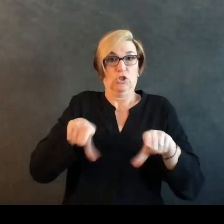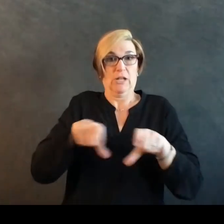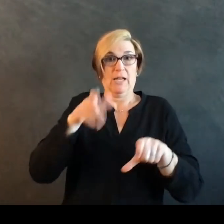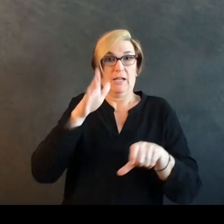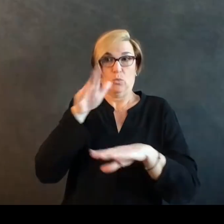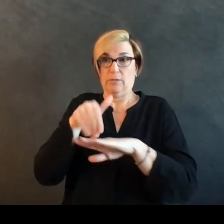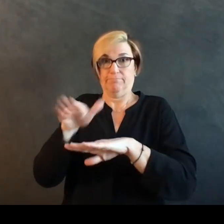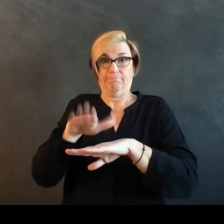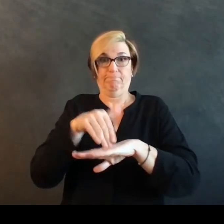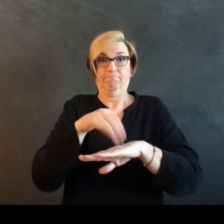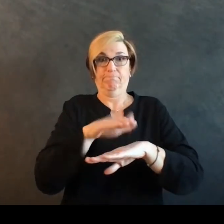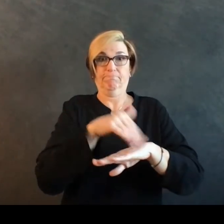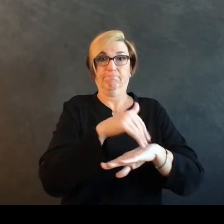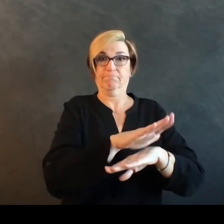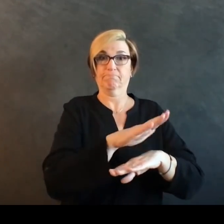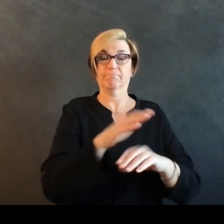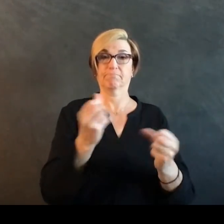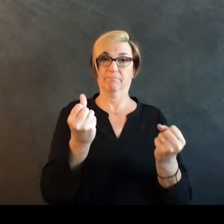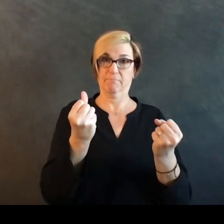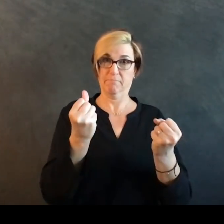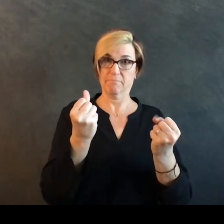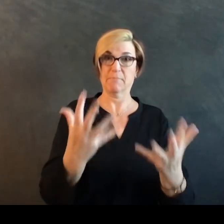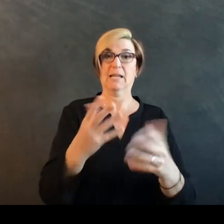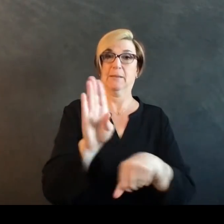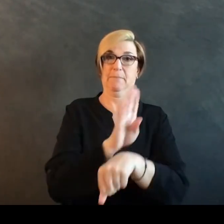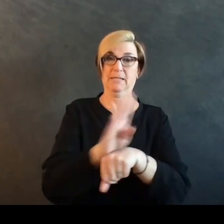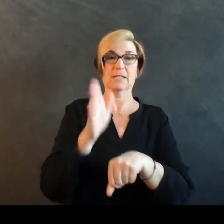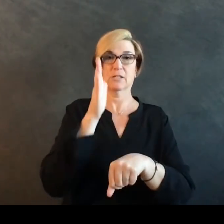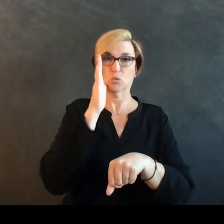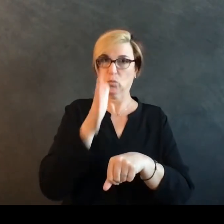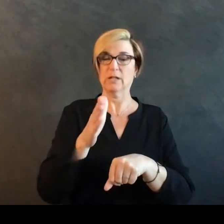are gonna have their businesses built back up quickly I hope and we'll see